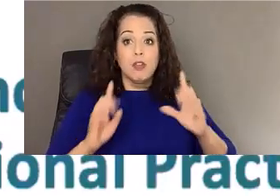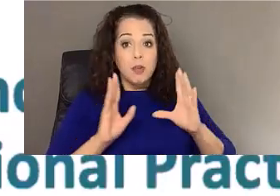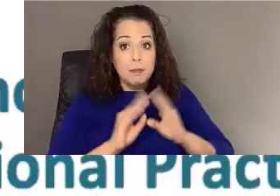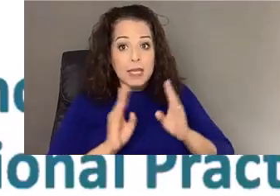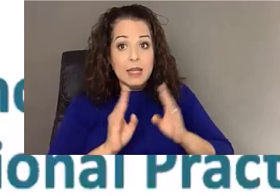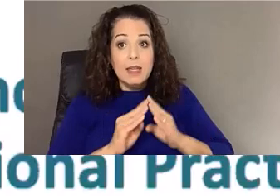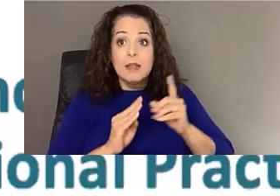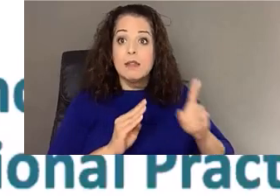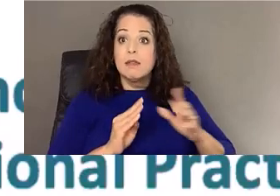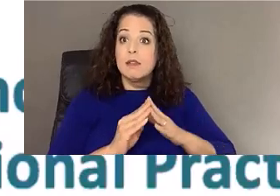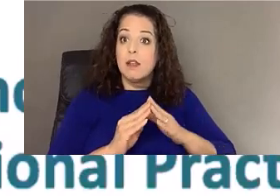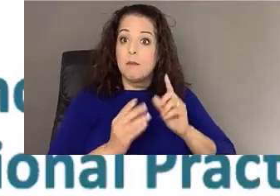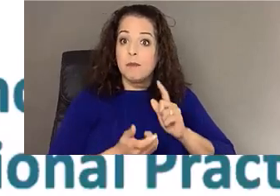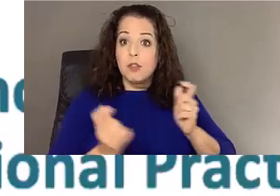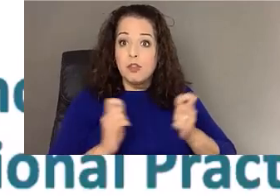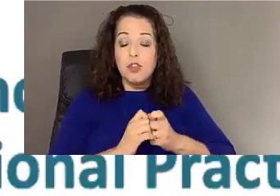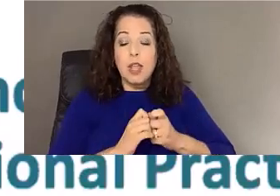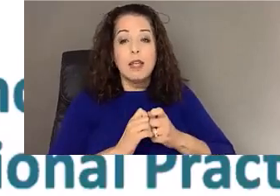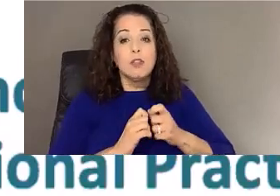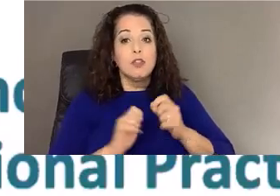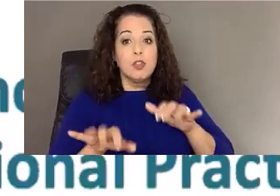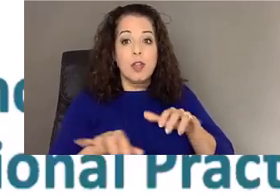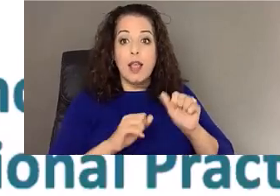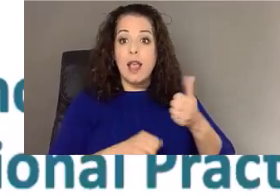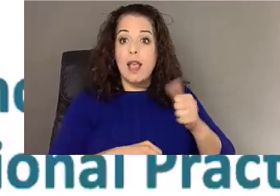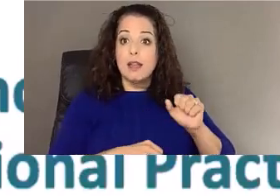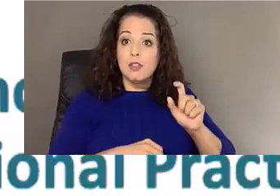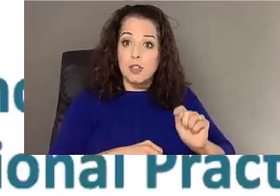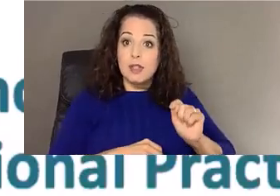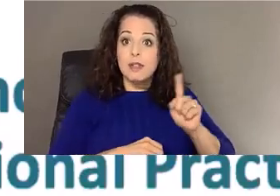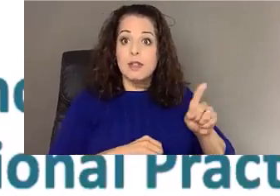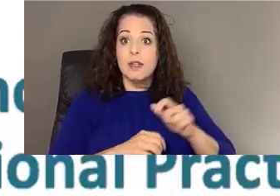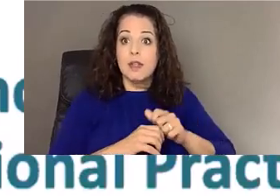agents, audit, and feedback, and outreach visits.